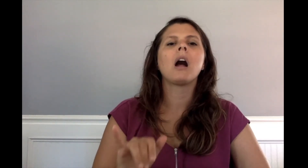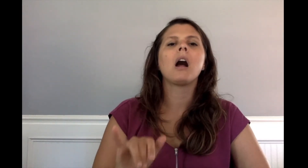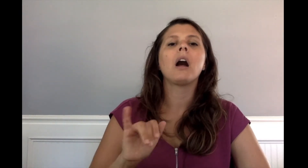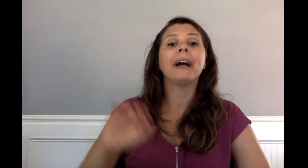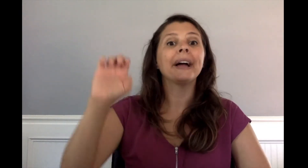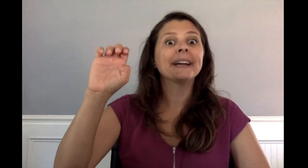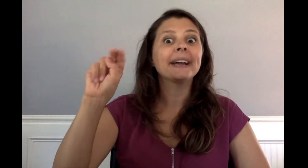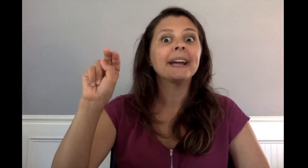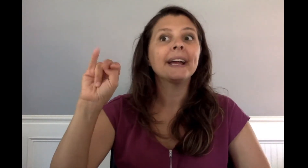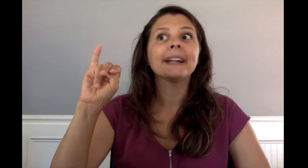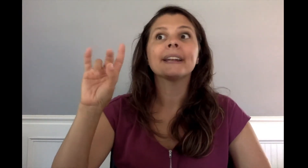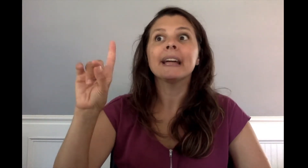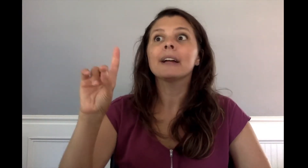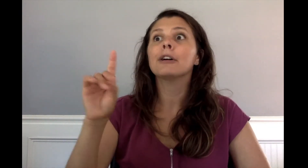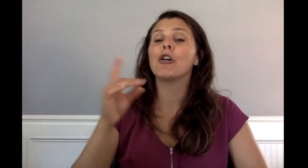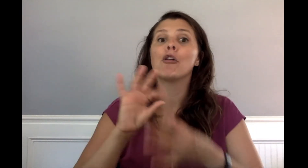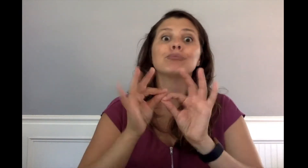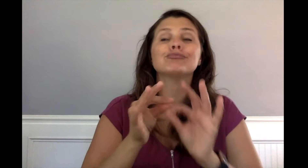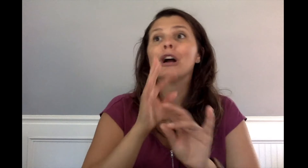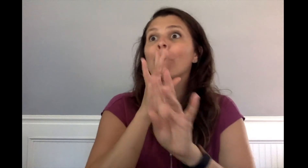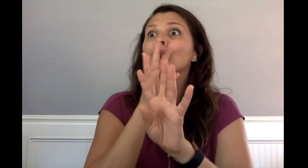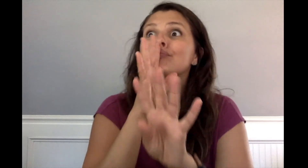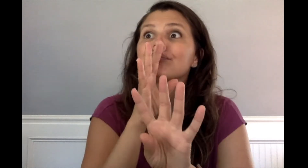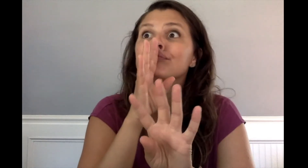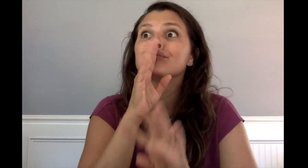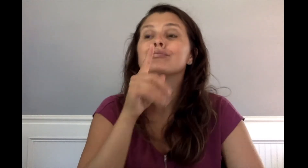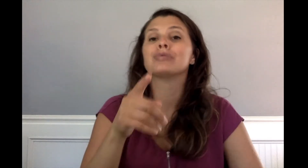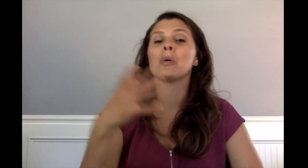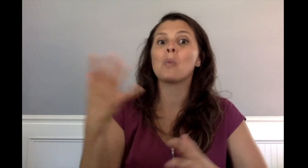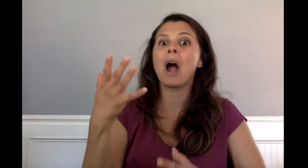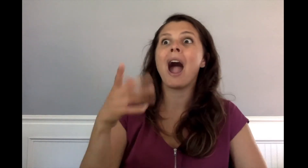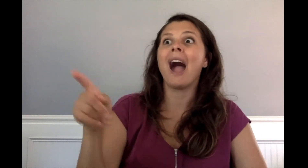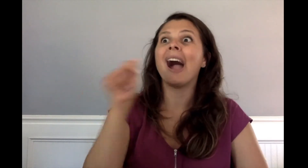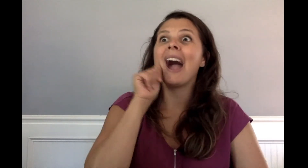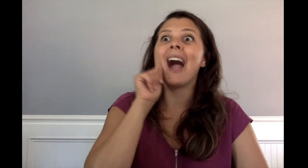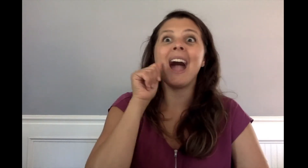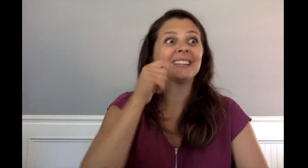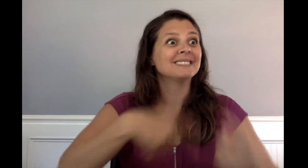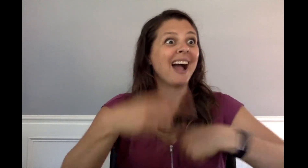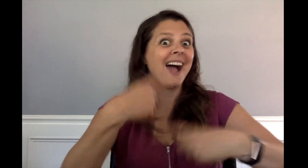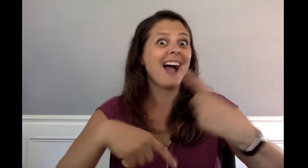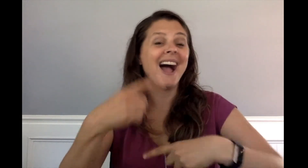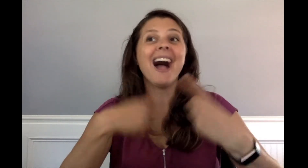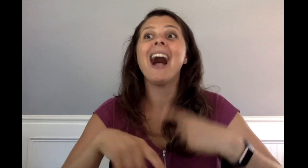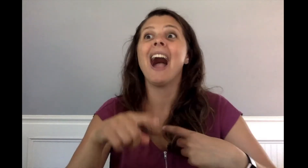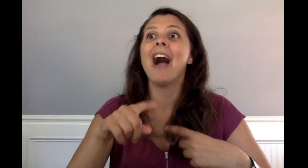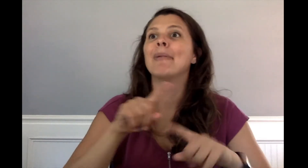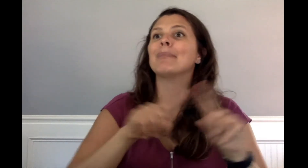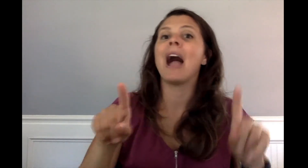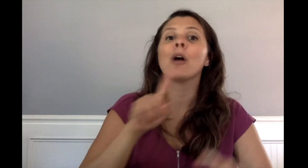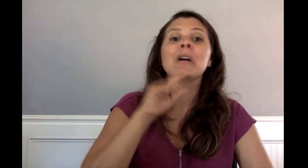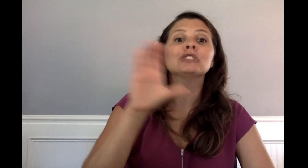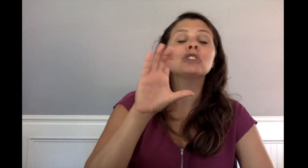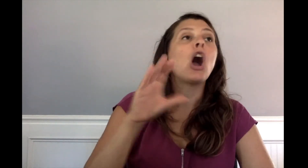Enid had interpreted what Aggie had signed for Charlie.